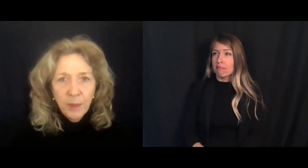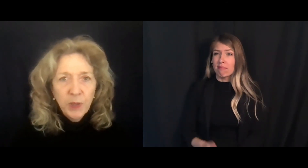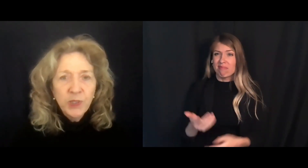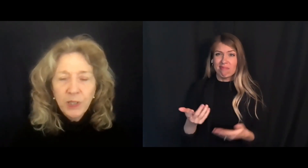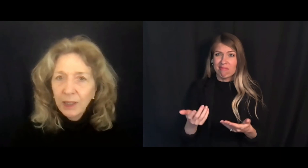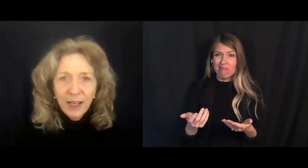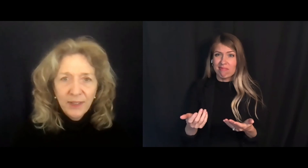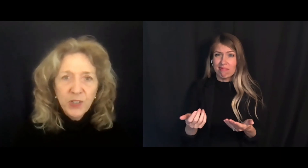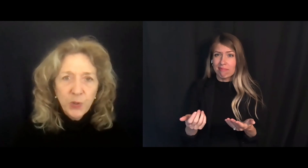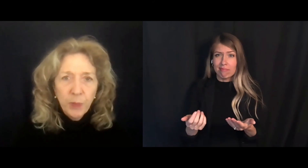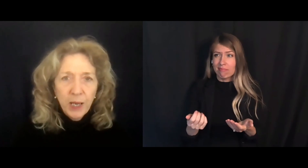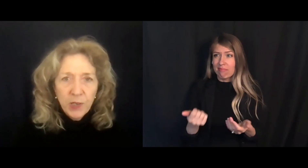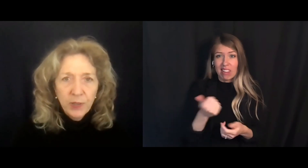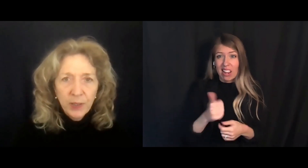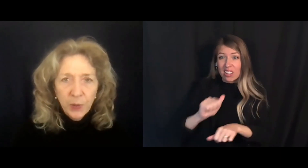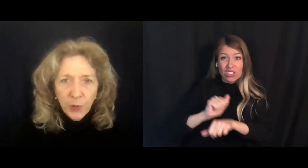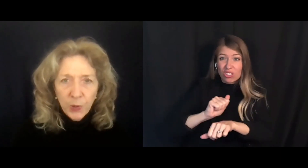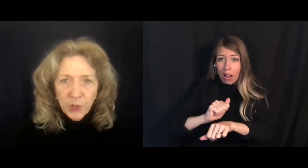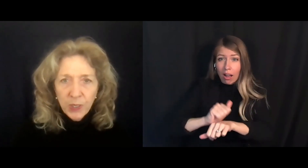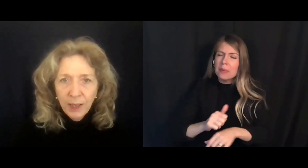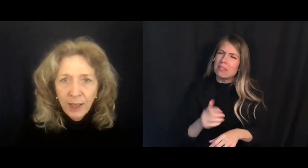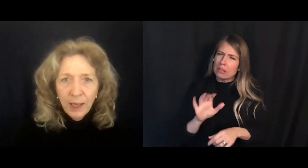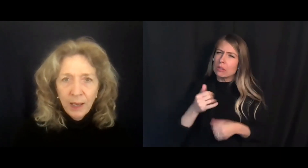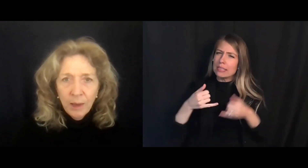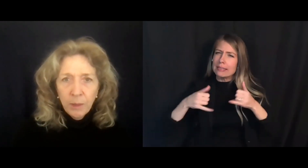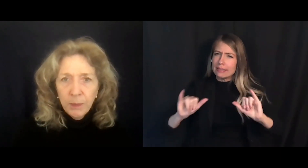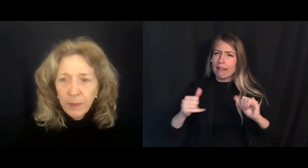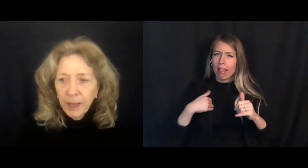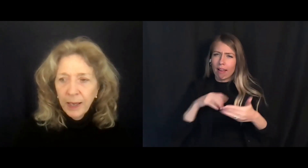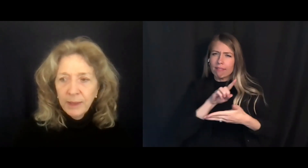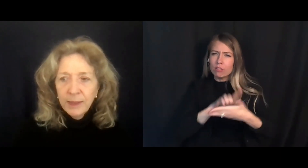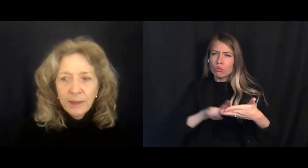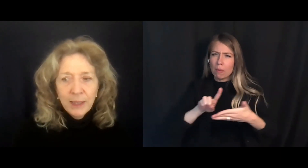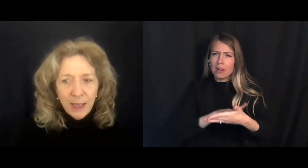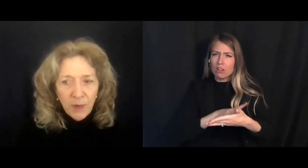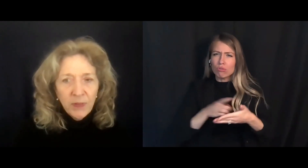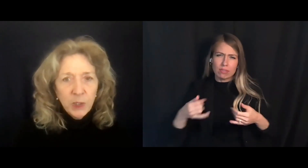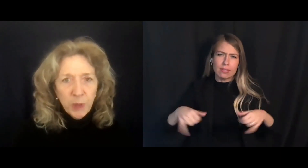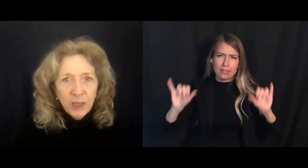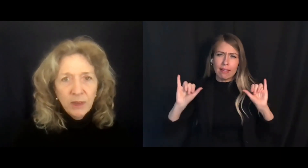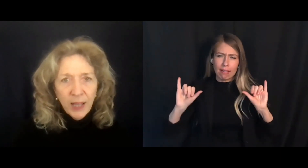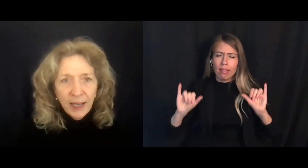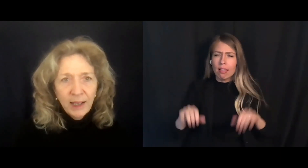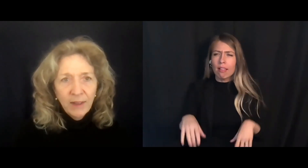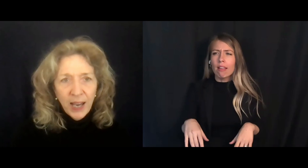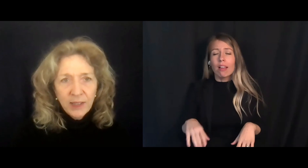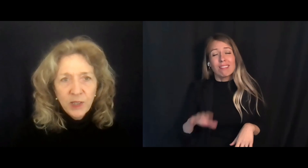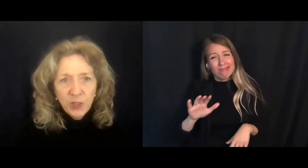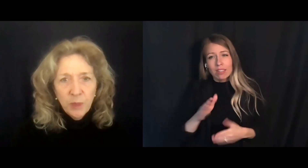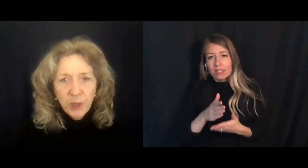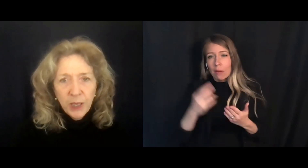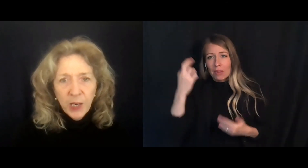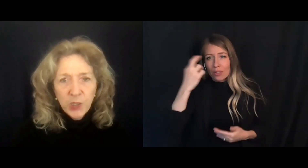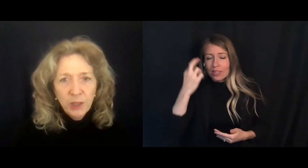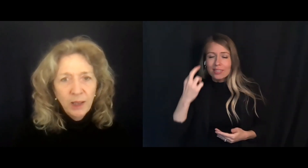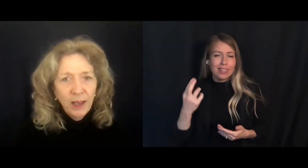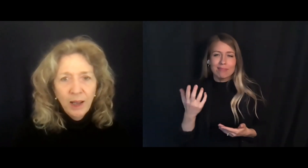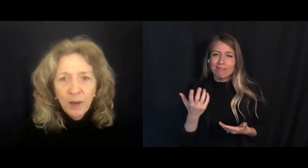I mean, there's still a lot of discrimination that occurs and some of it, is because of lack of access to communication,